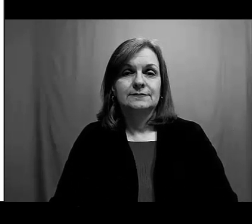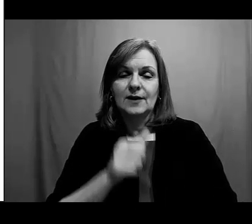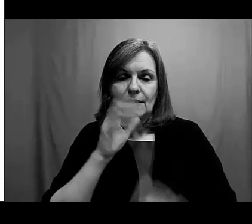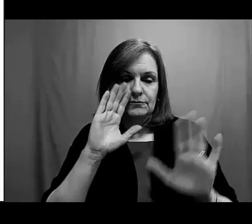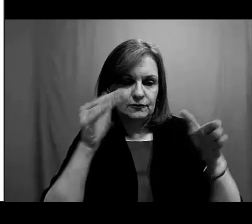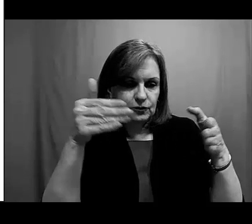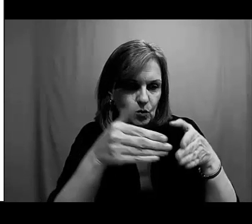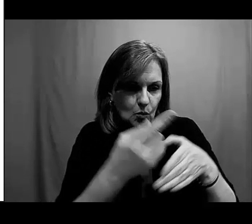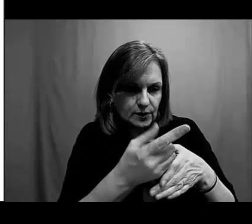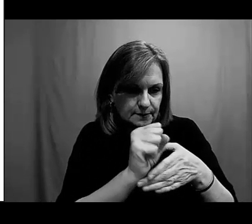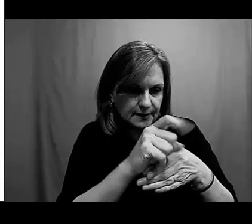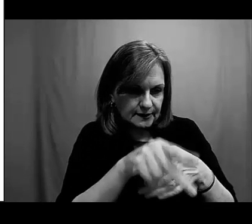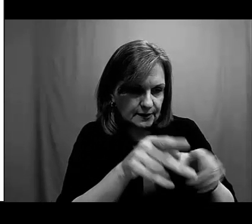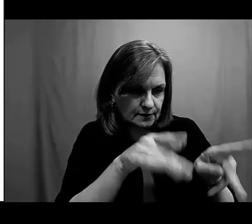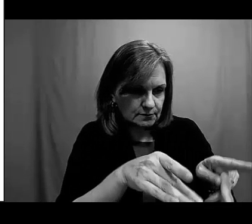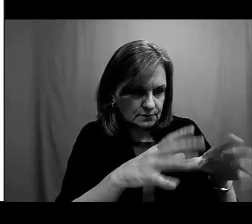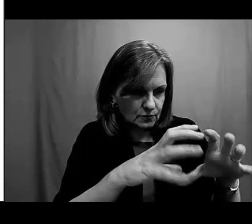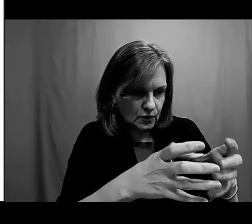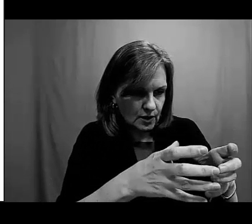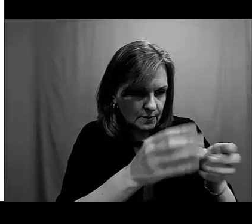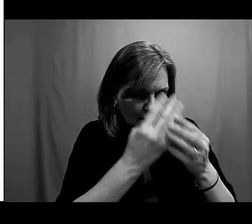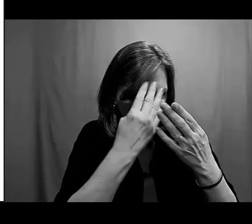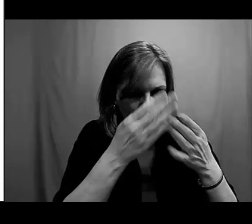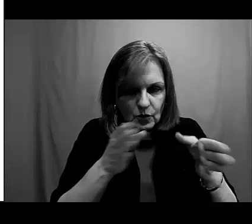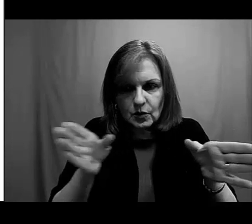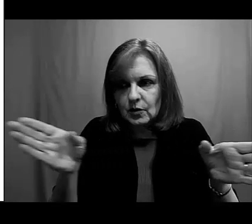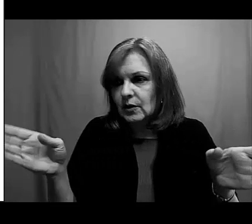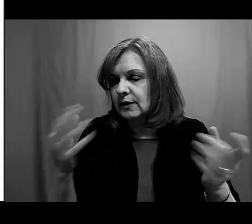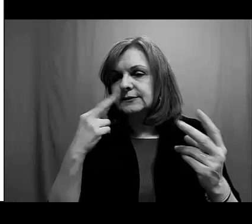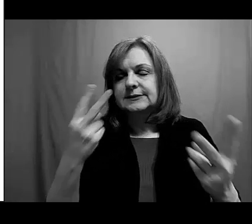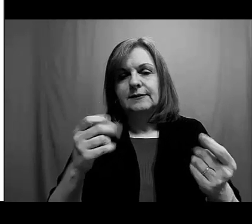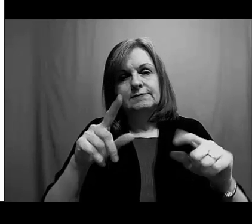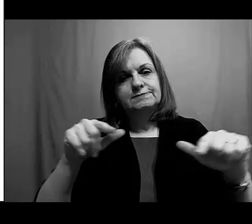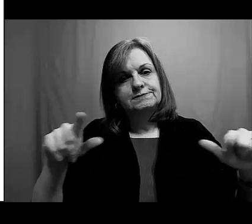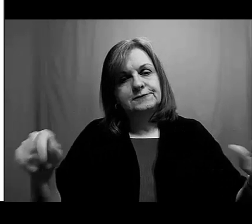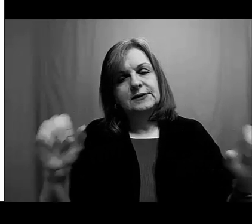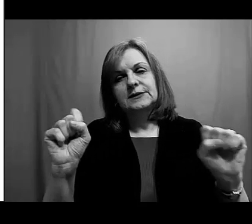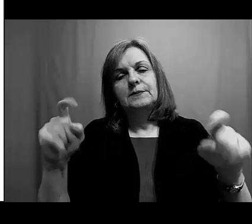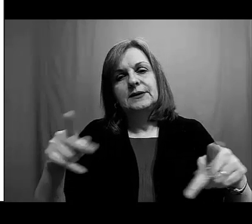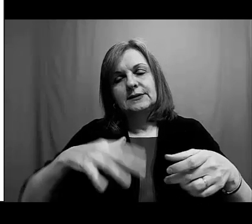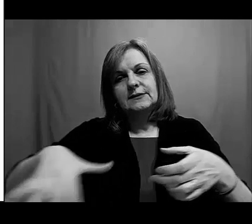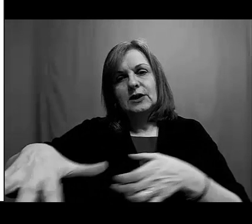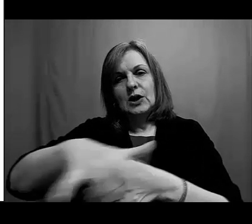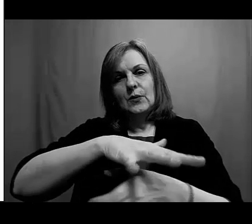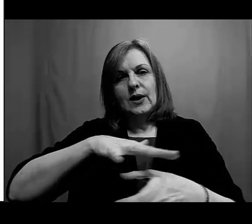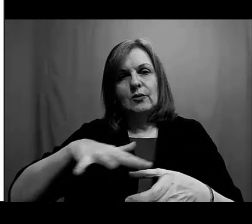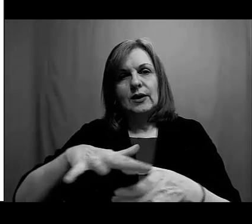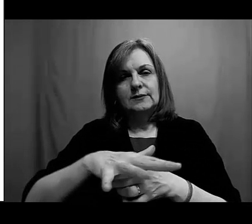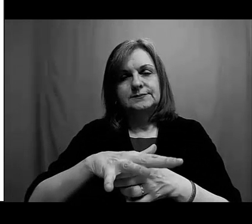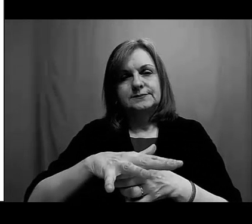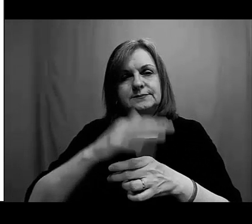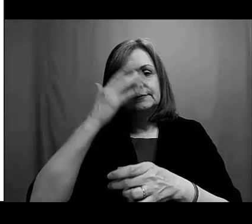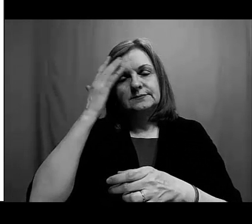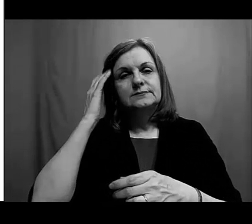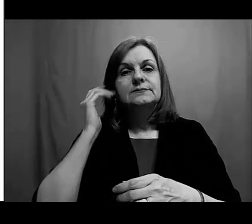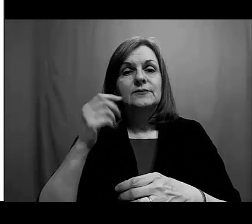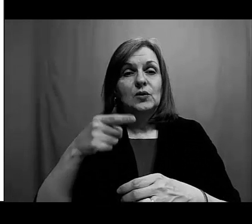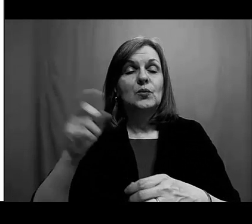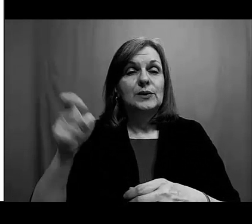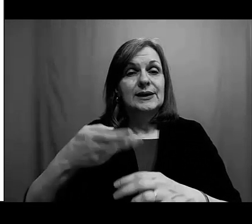not just one species but how many different species are in a given area? we have to maintain this high diversity for the